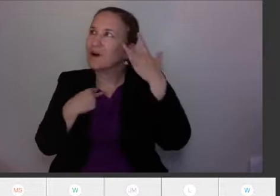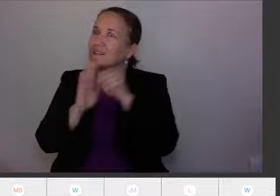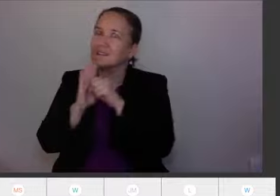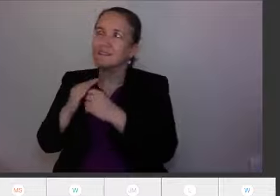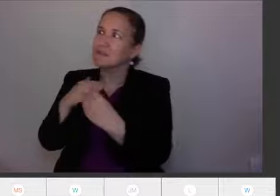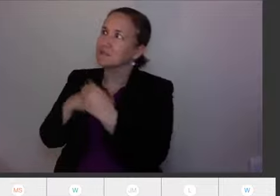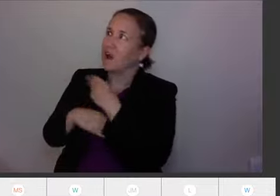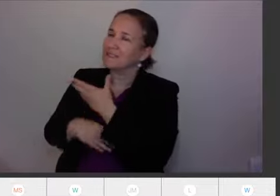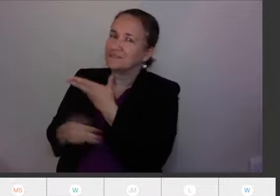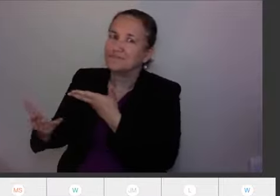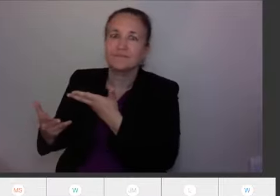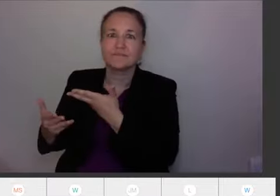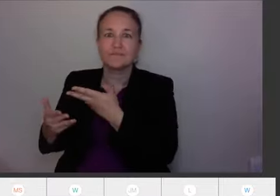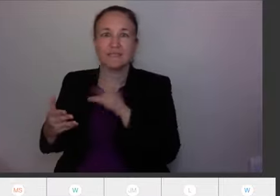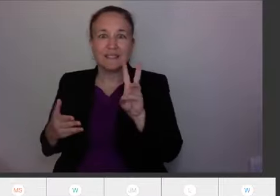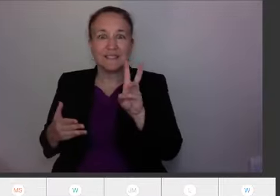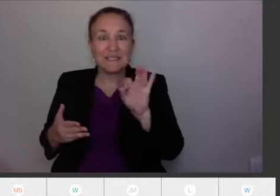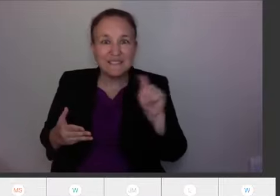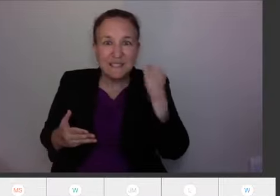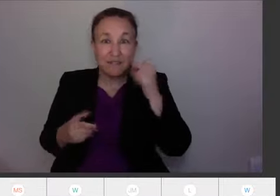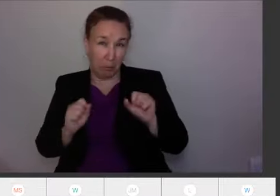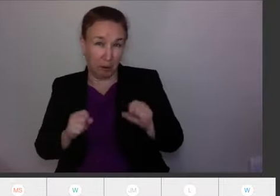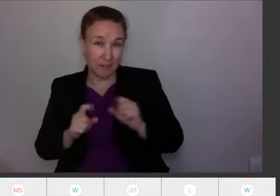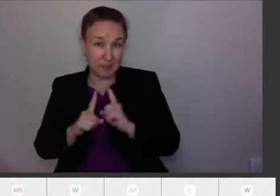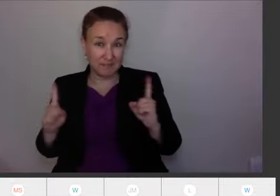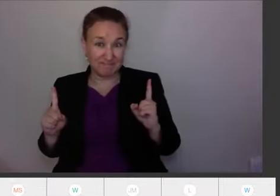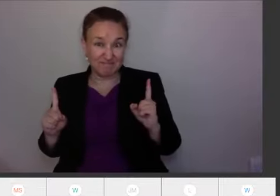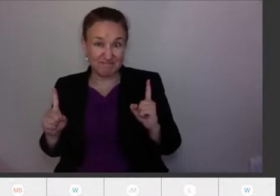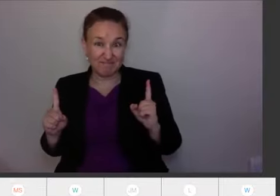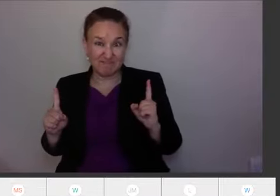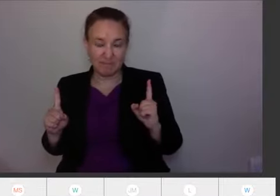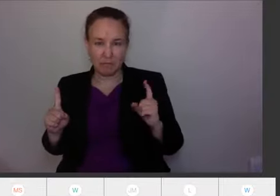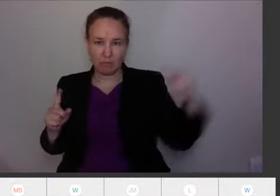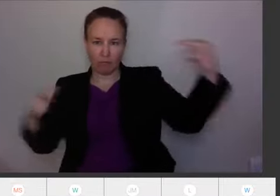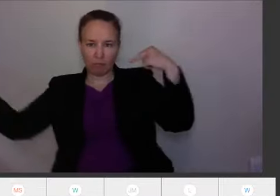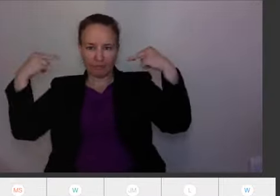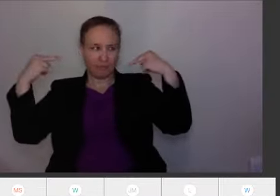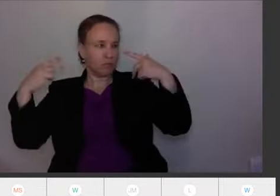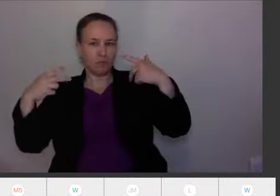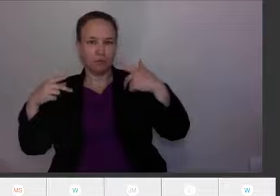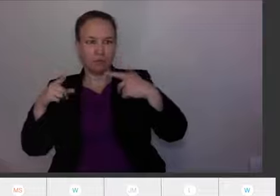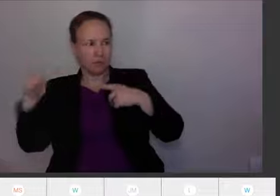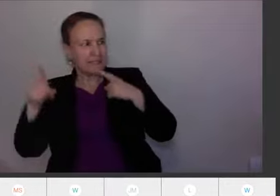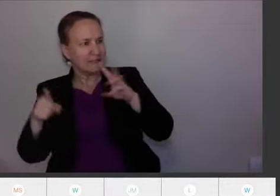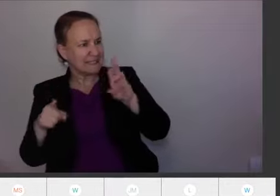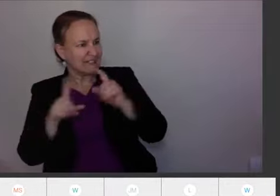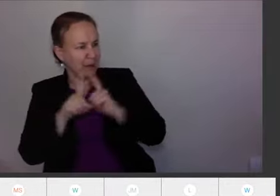the the six feet where feasible it they're getting attacked from both sides because one side's saying six feet the other side's saying where feasible